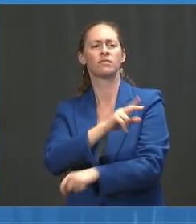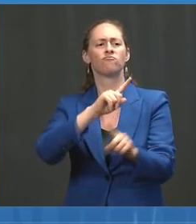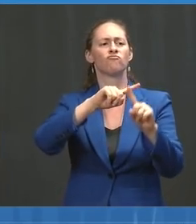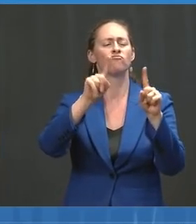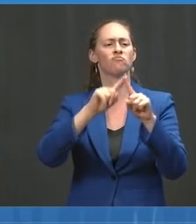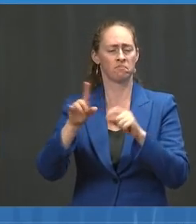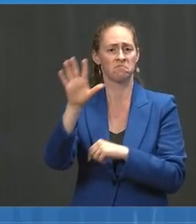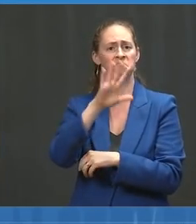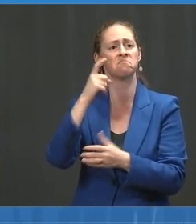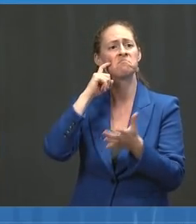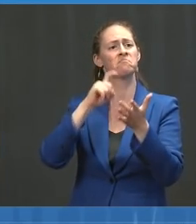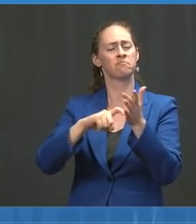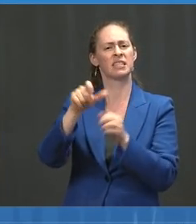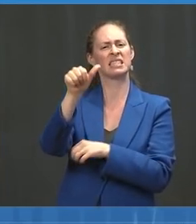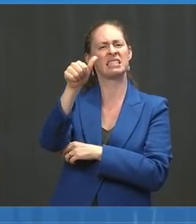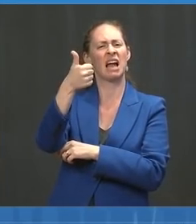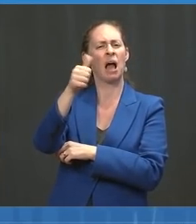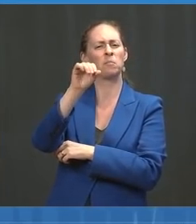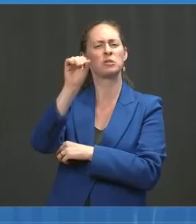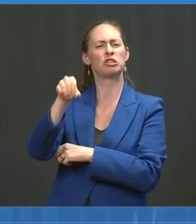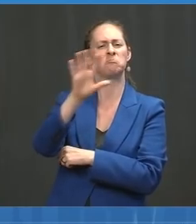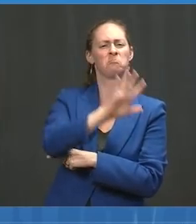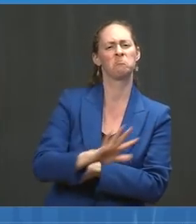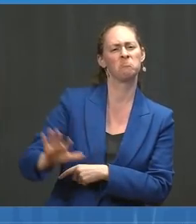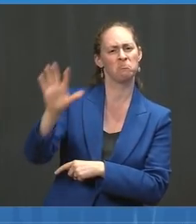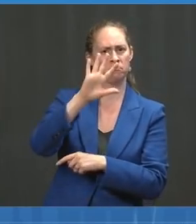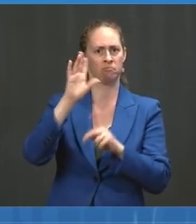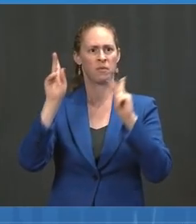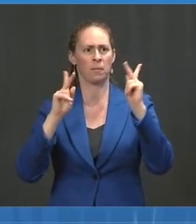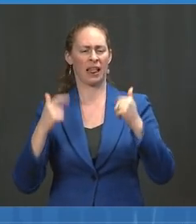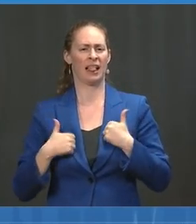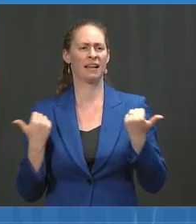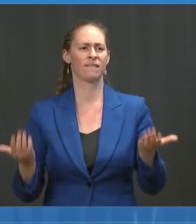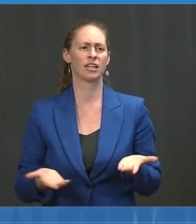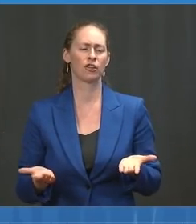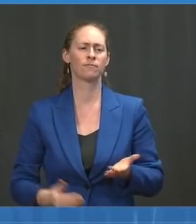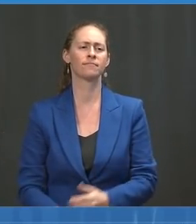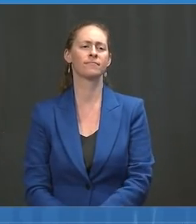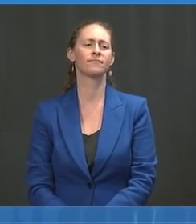Based on these data from January through July, represented on the horizontal axis,